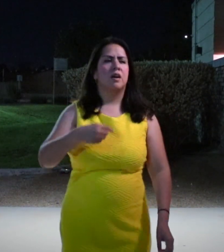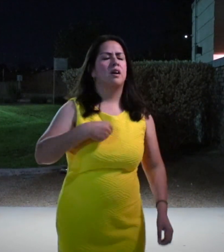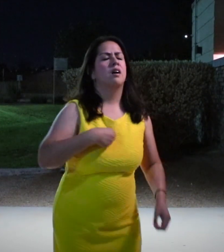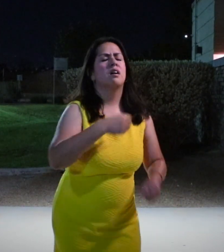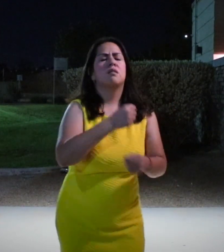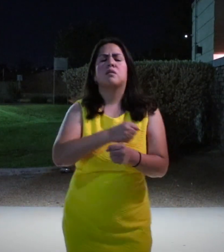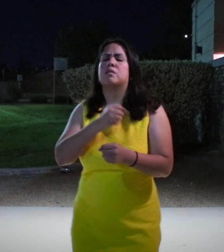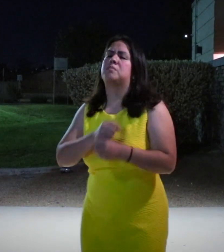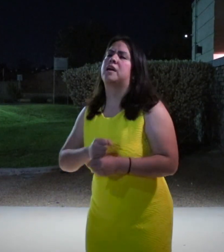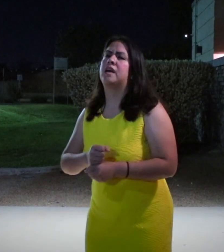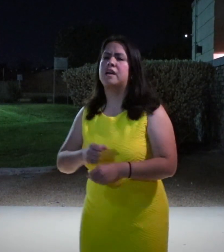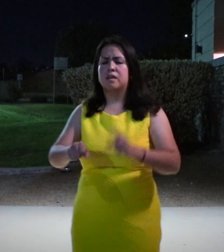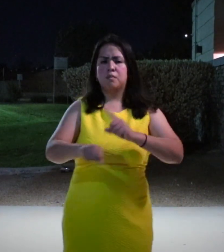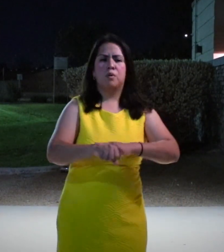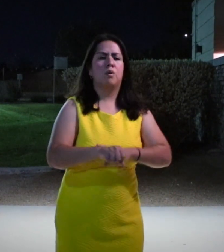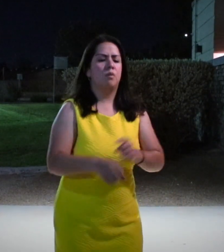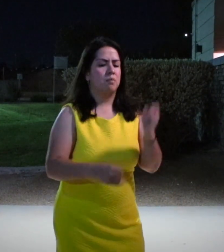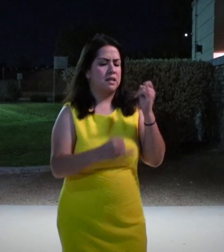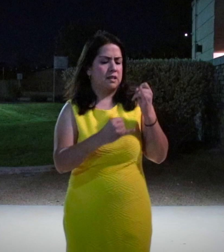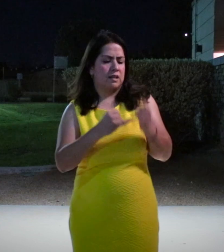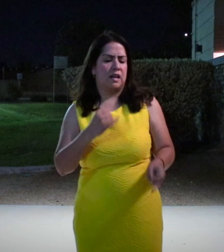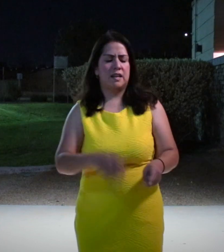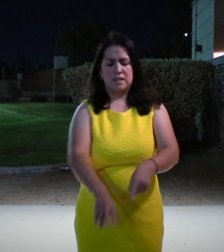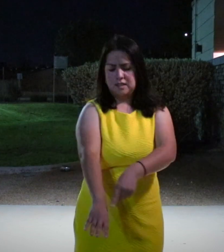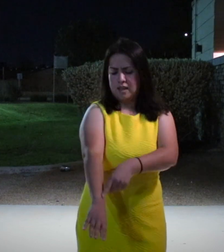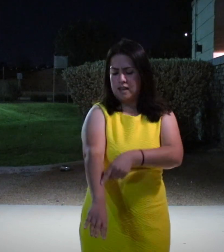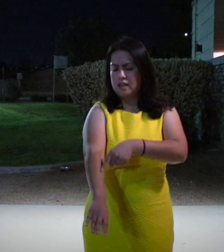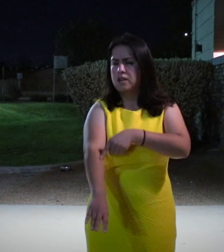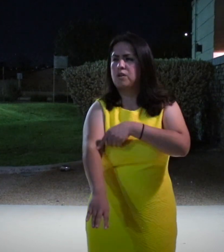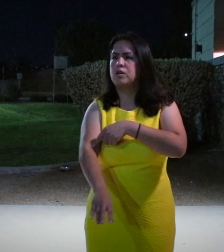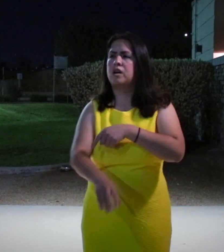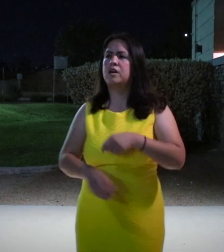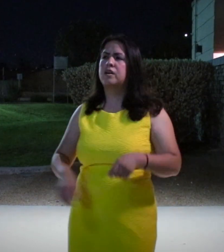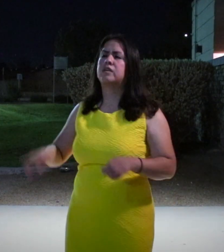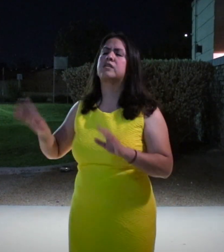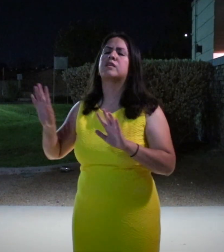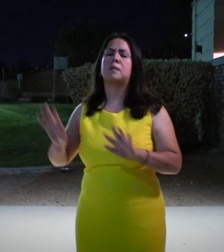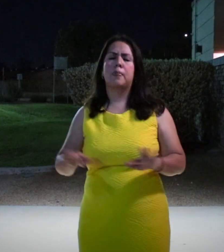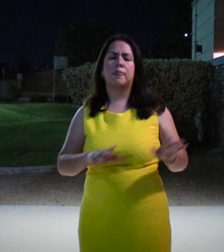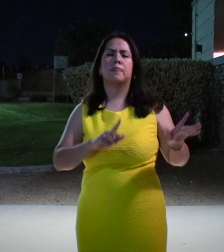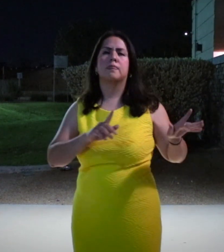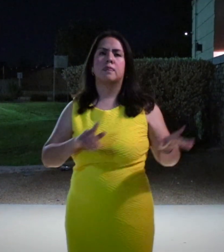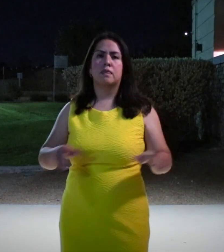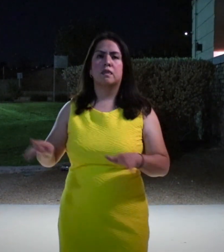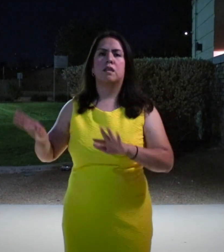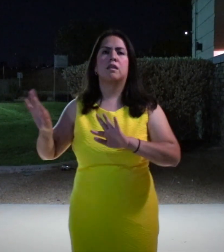I would have made the moments last a little longer